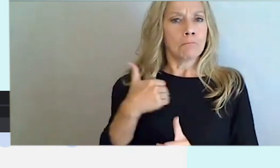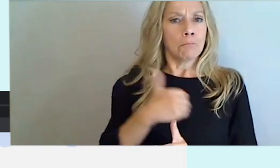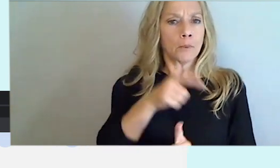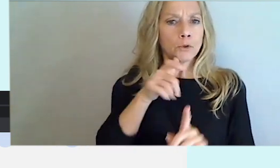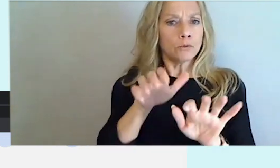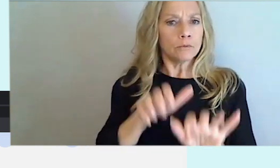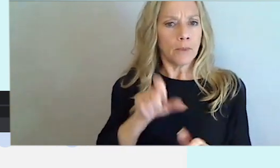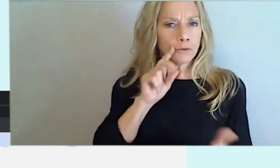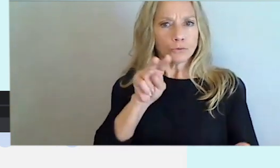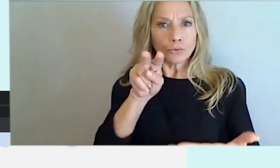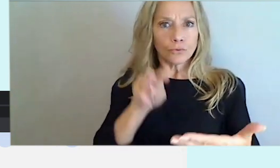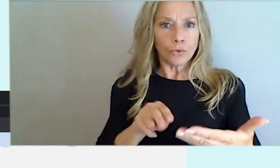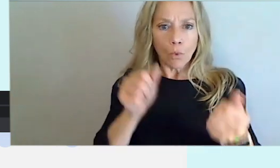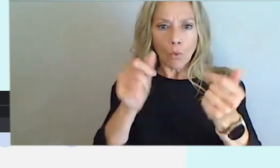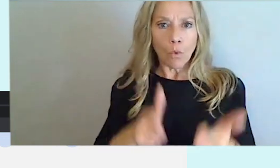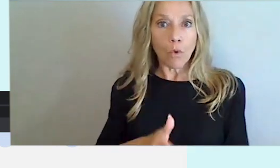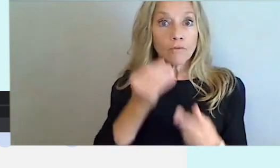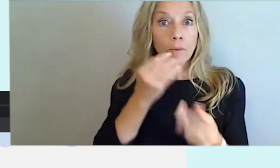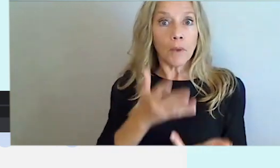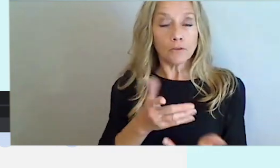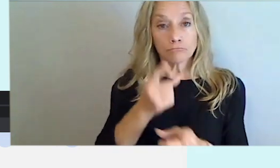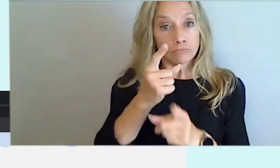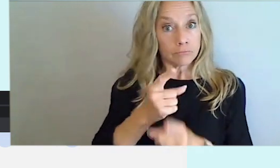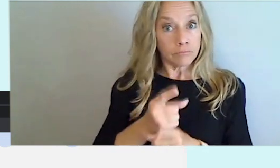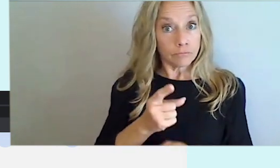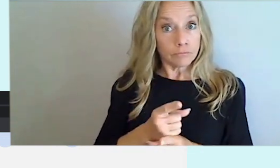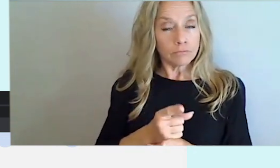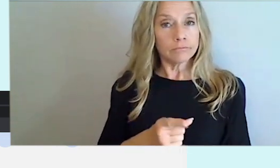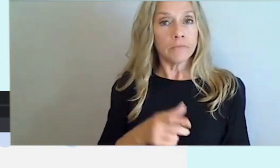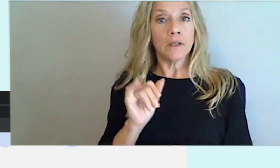make sure it is still correct, and answer any required questions.